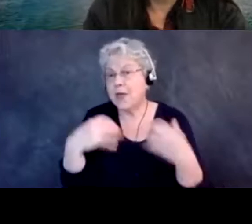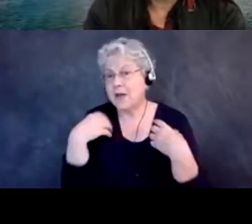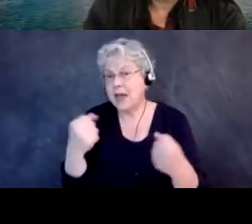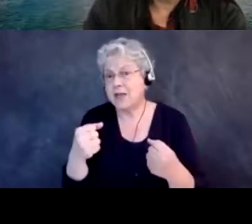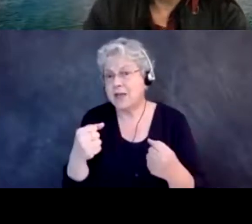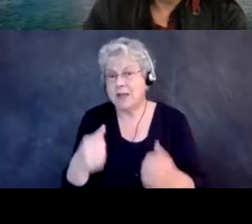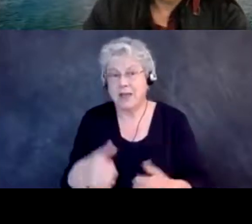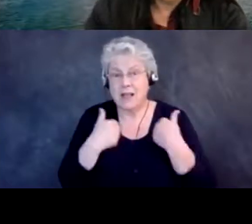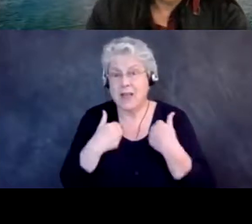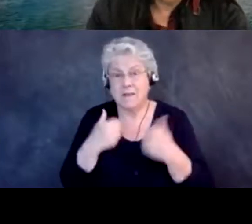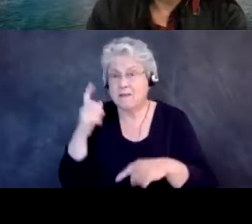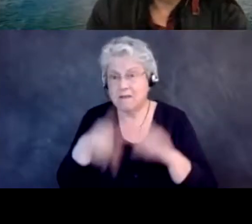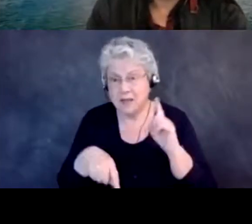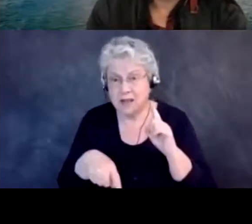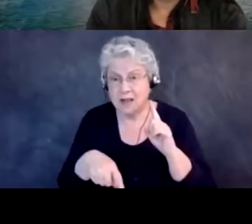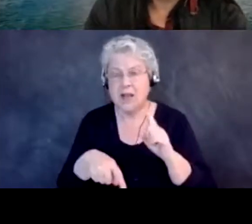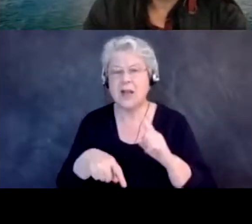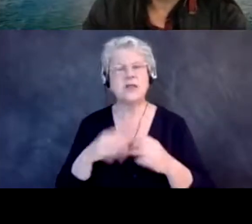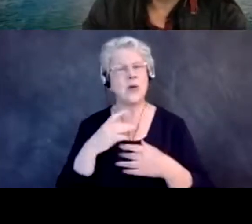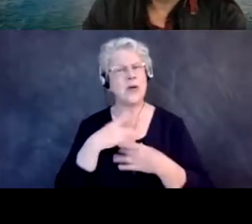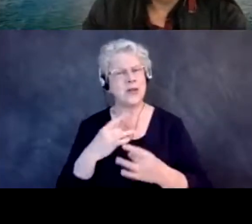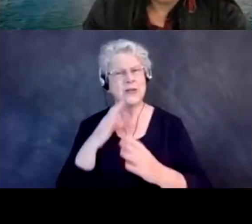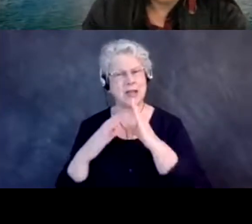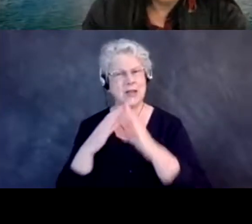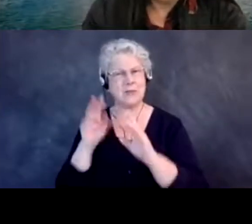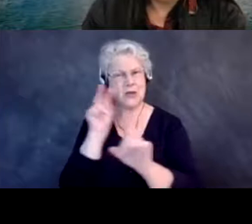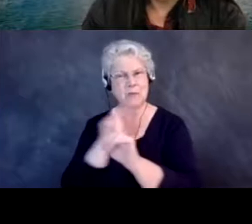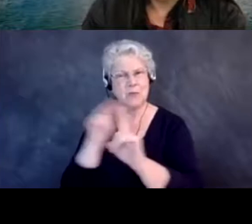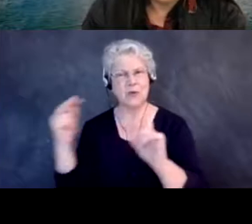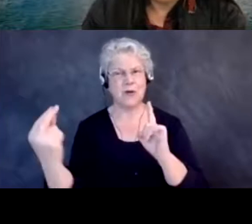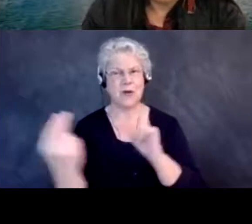so it’s just really interesting, how community works different than say the government might